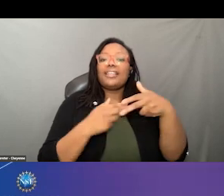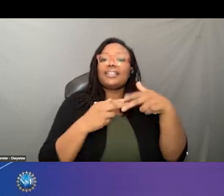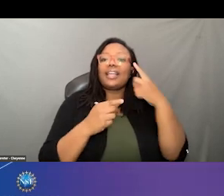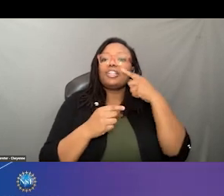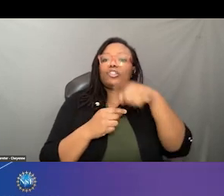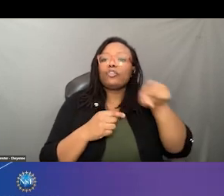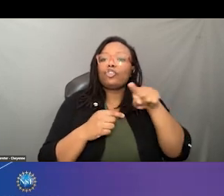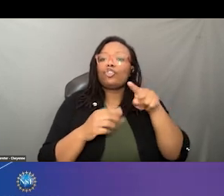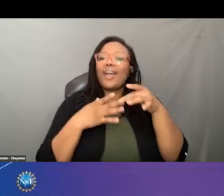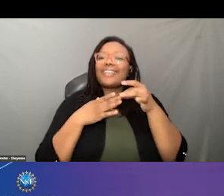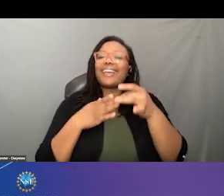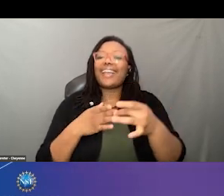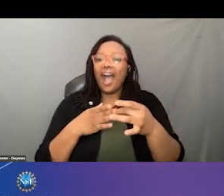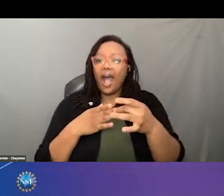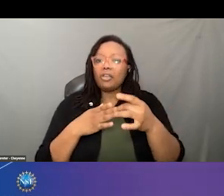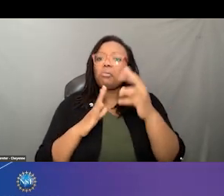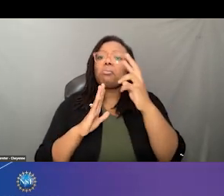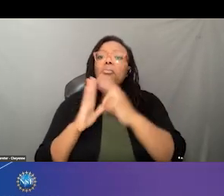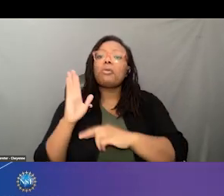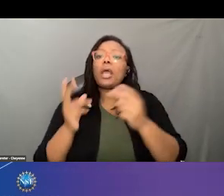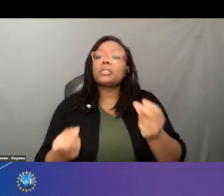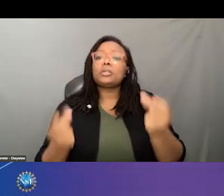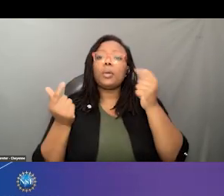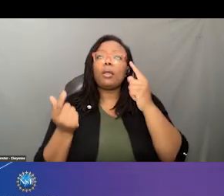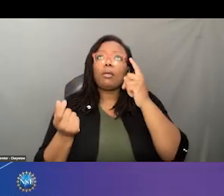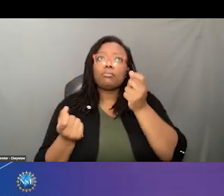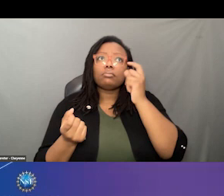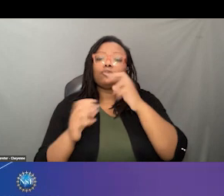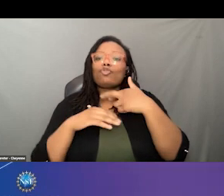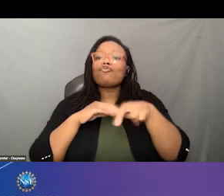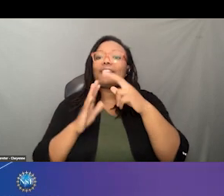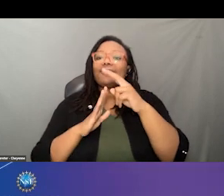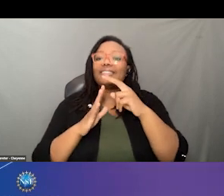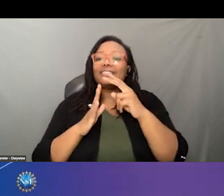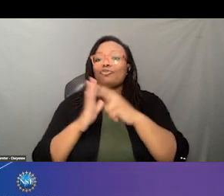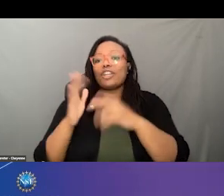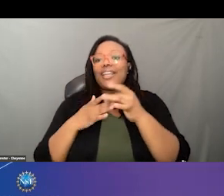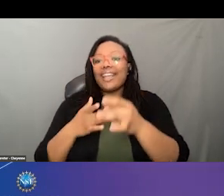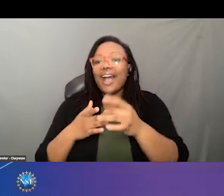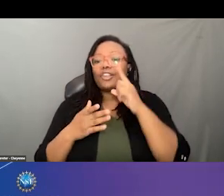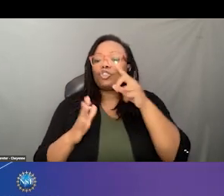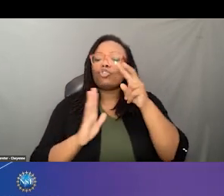And this is for you guys as a guide, like a quick reference guide for you guys to look